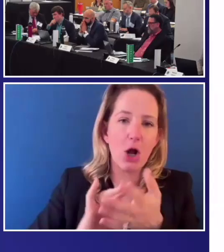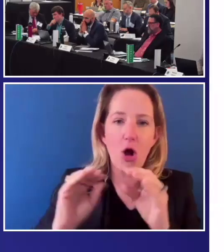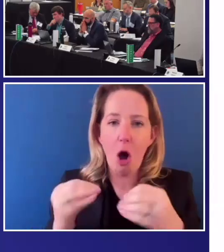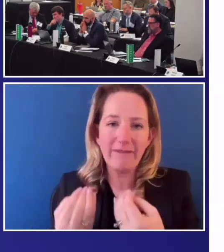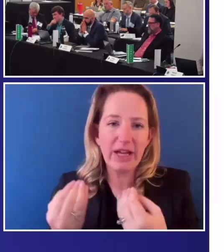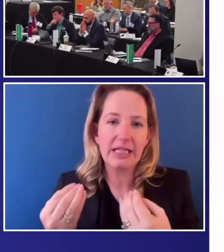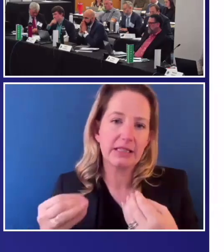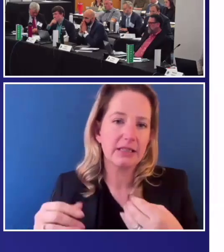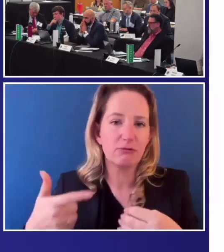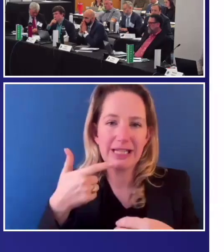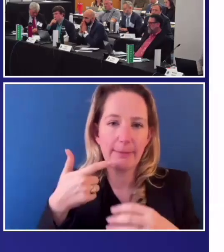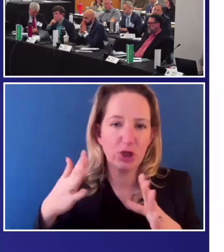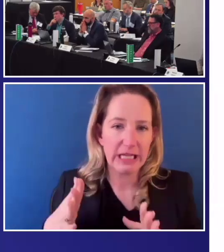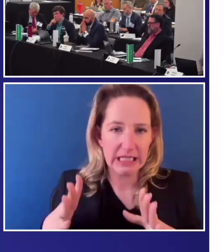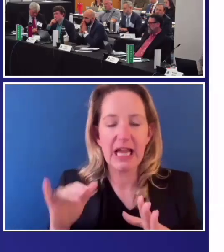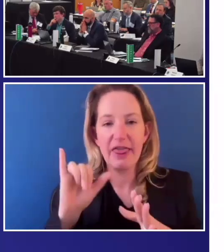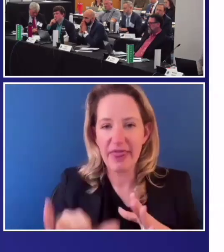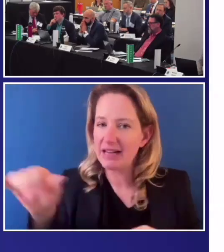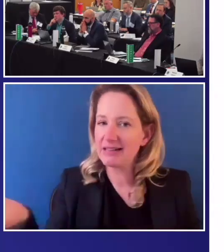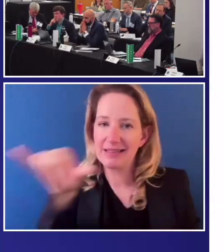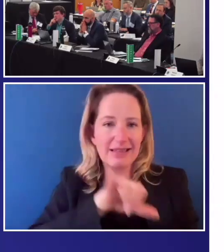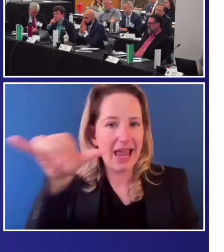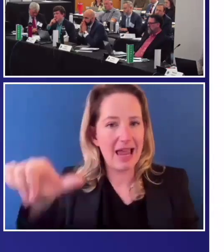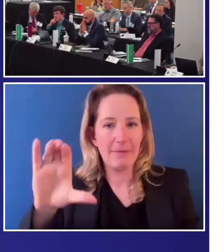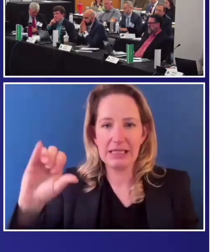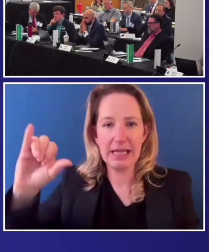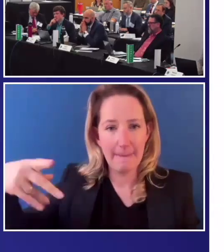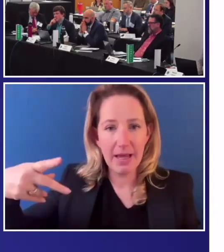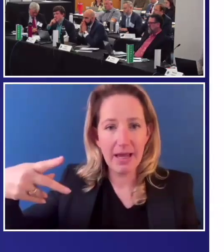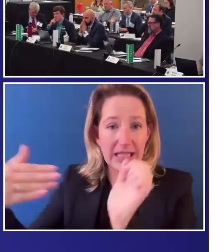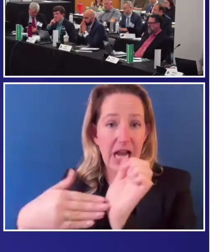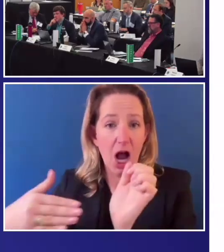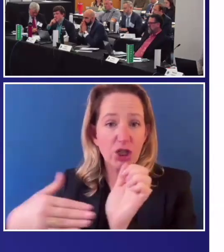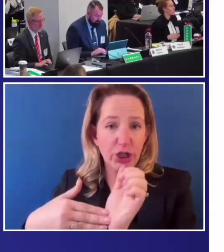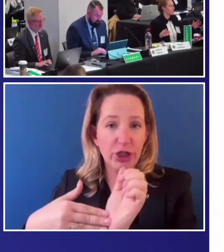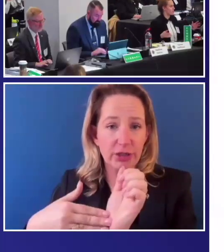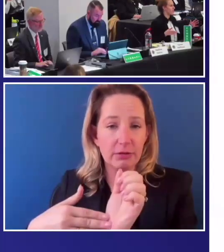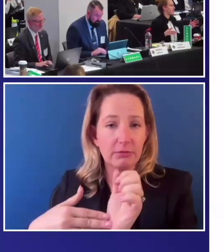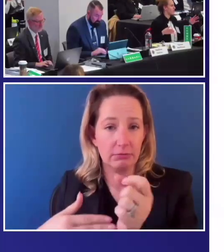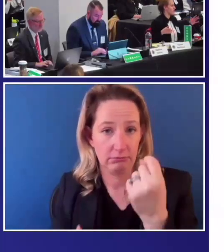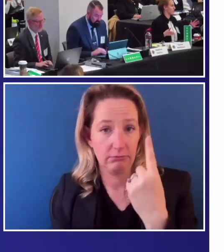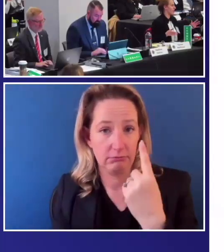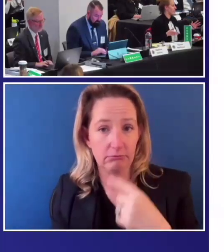falls under the same two-digit CIP as being a doctor. Do we want to basically have a